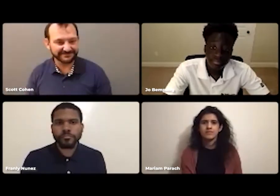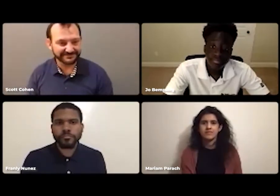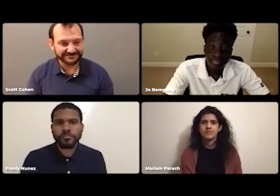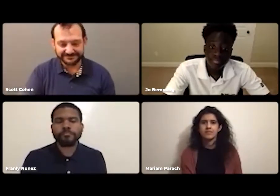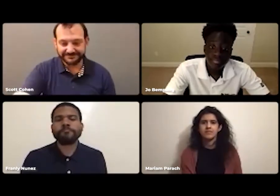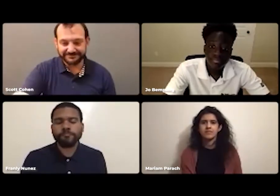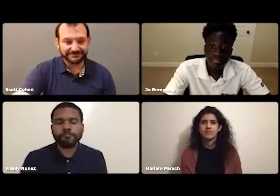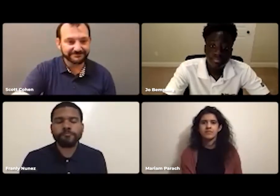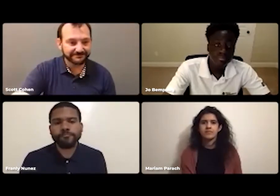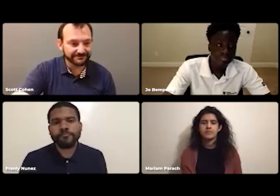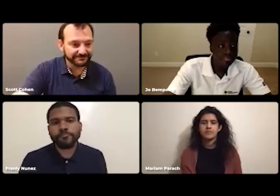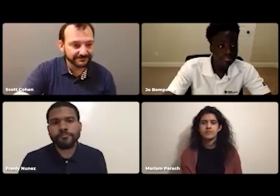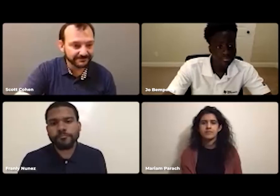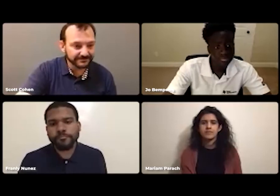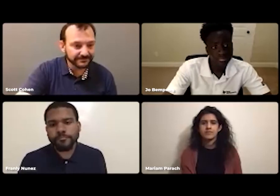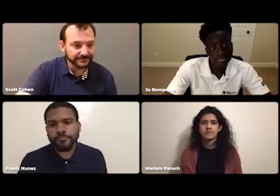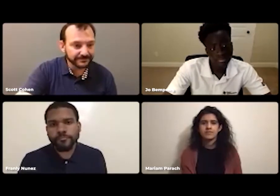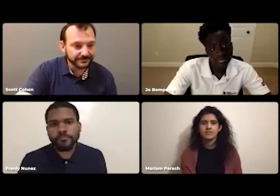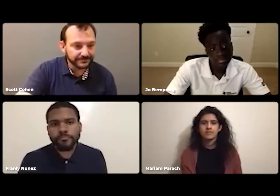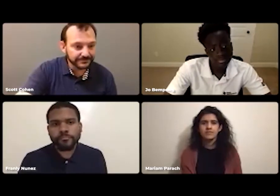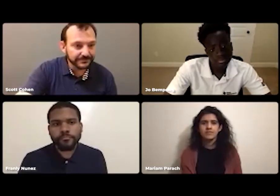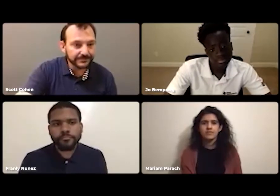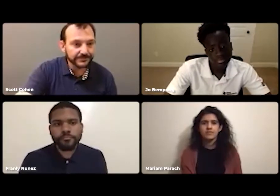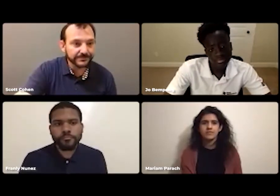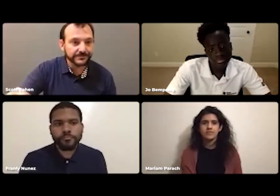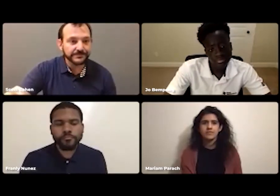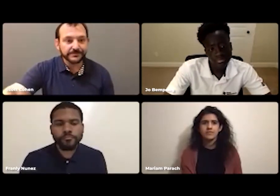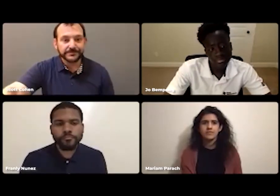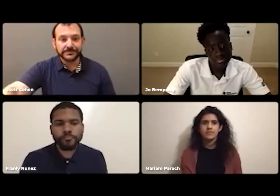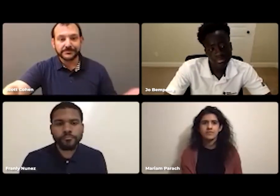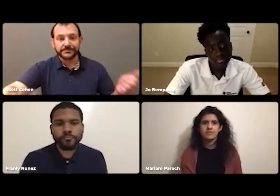Digital learning right now is critical. Thumbs up.